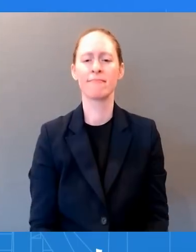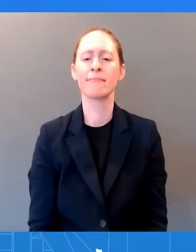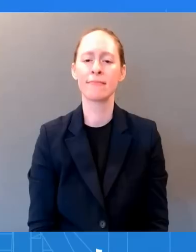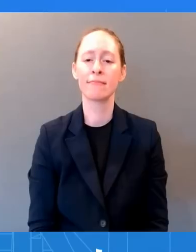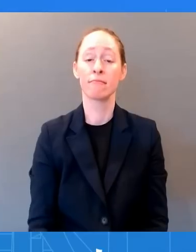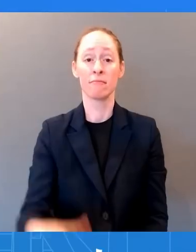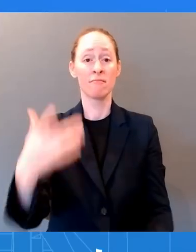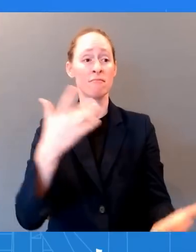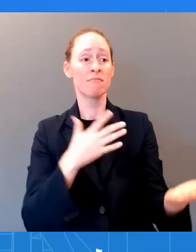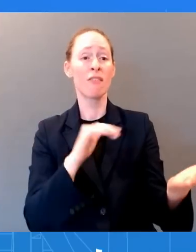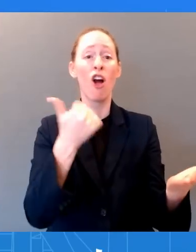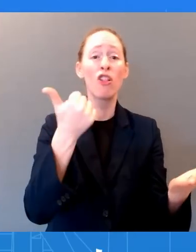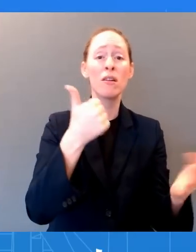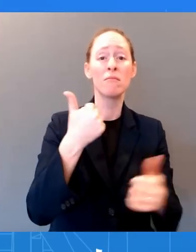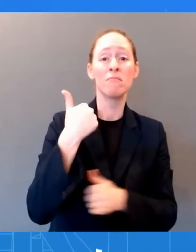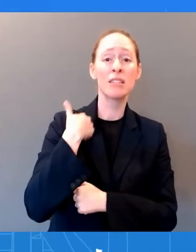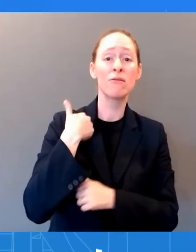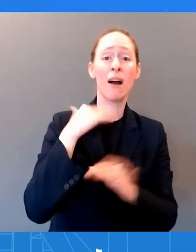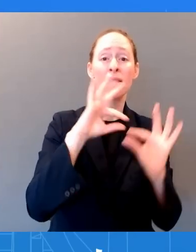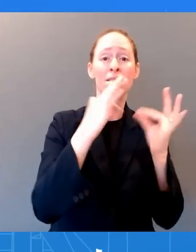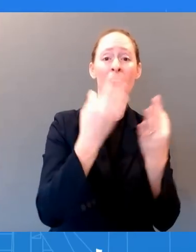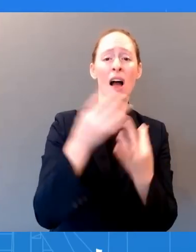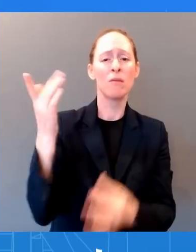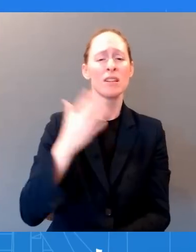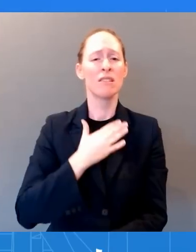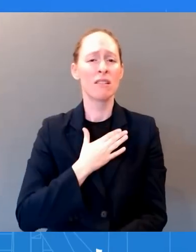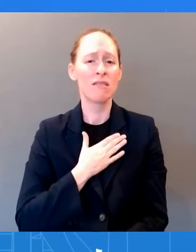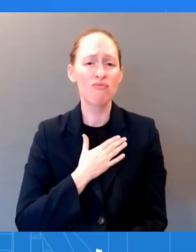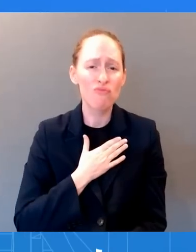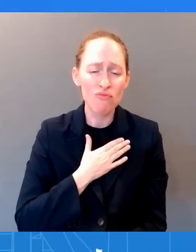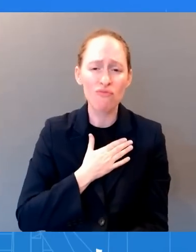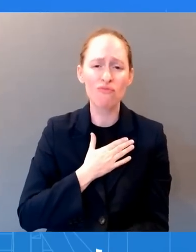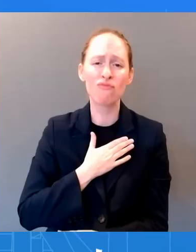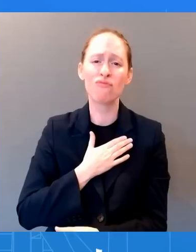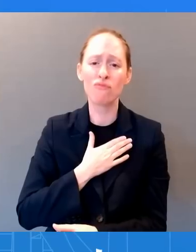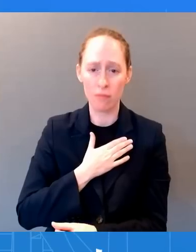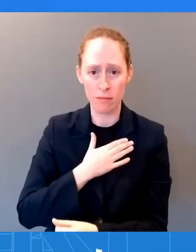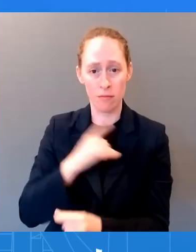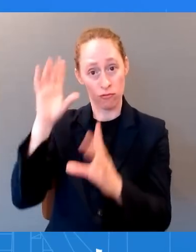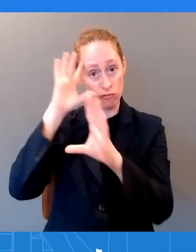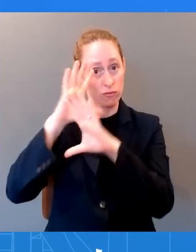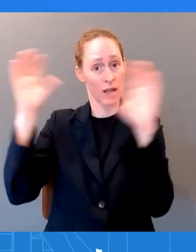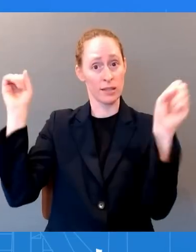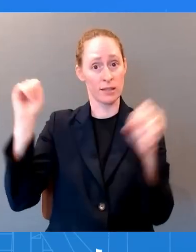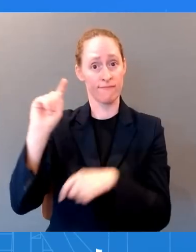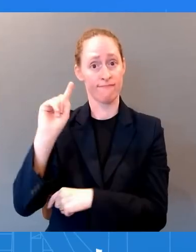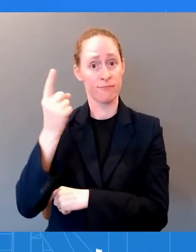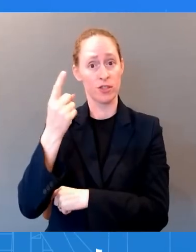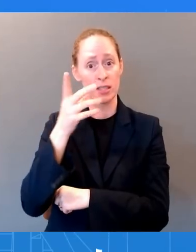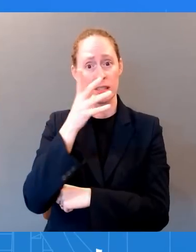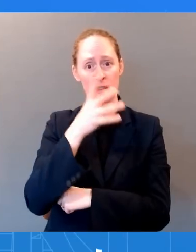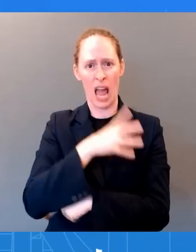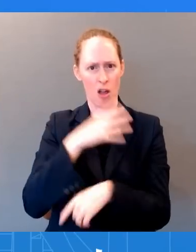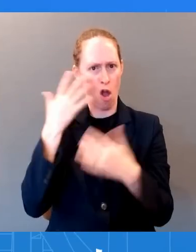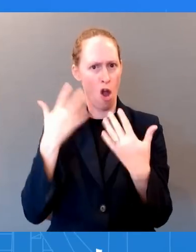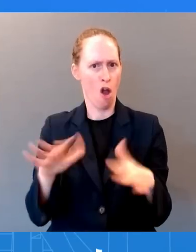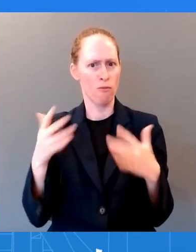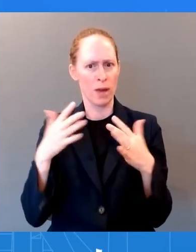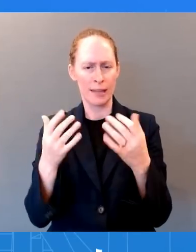have taken action to support our servicemembers and their families through Joining Forces and signing the historic pits legislation.